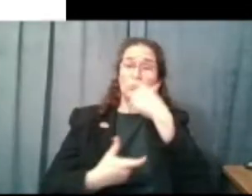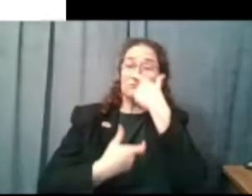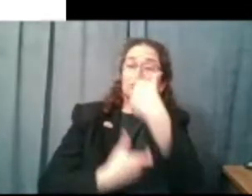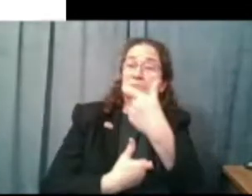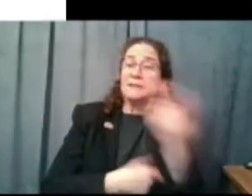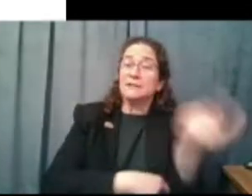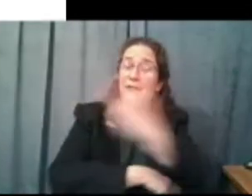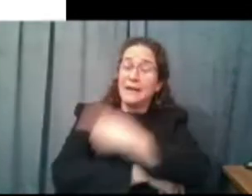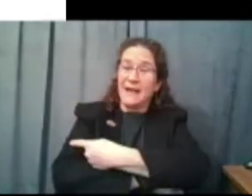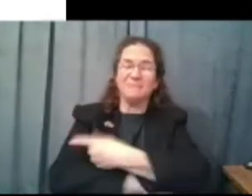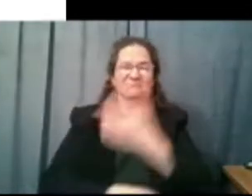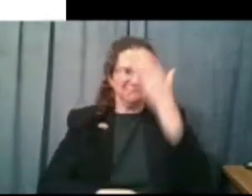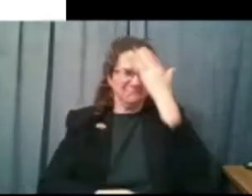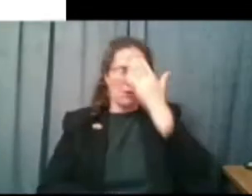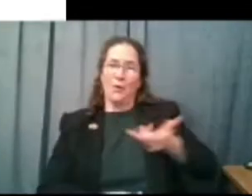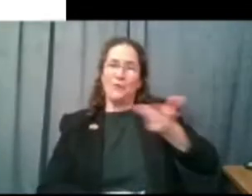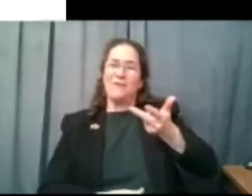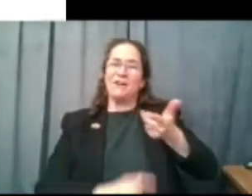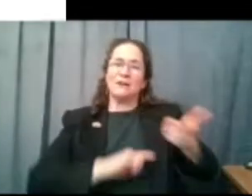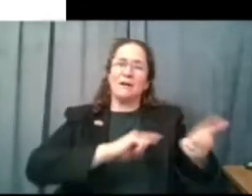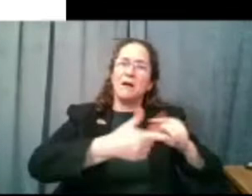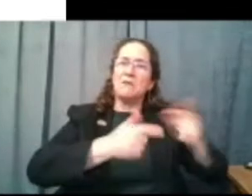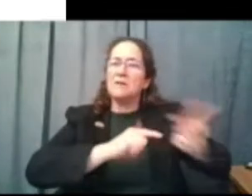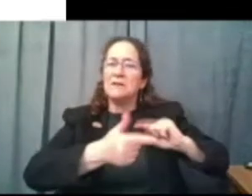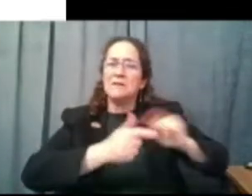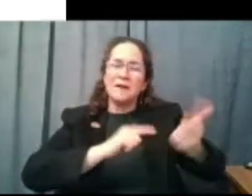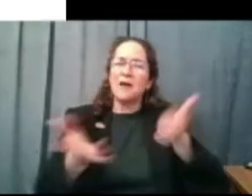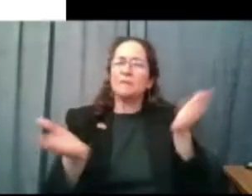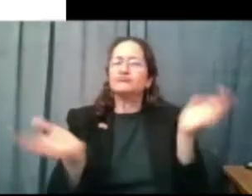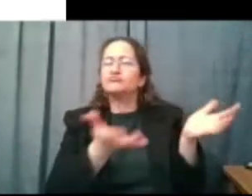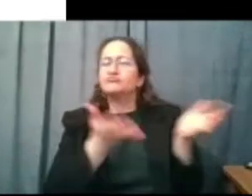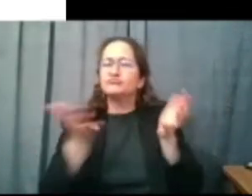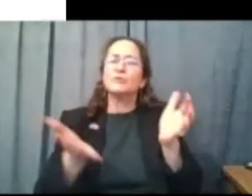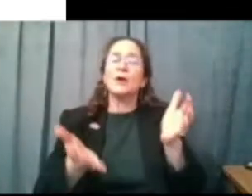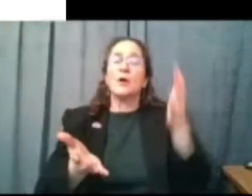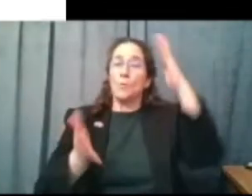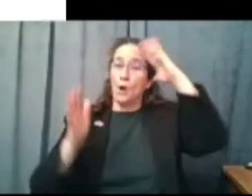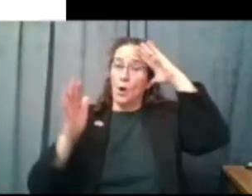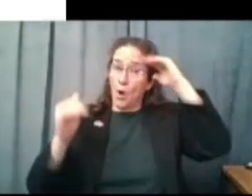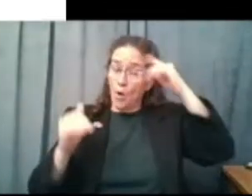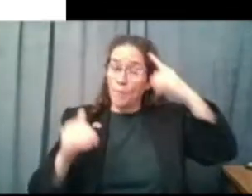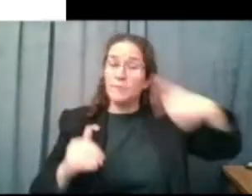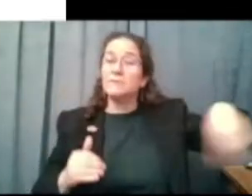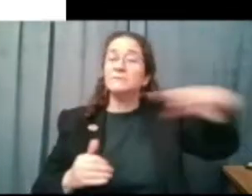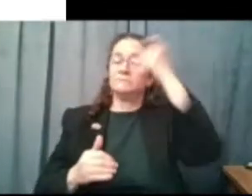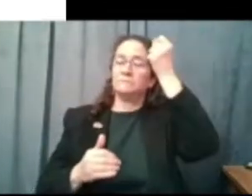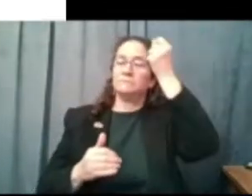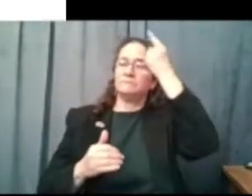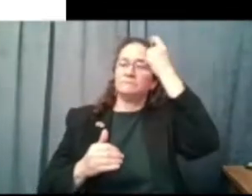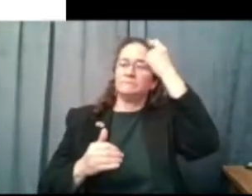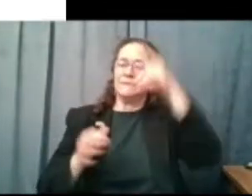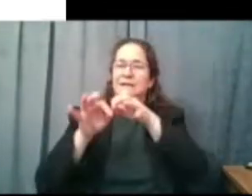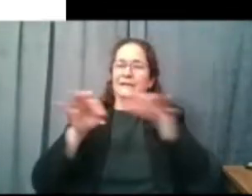and forth among the three of us that everybody will understand the language and understand the terms that we use and everything.